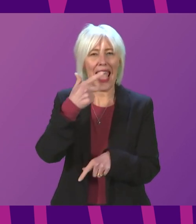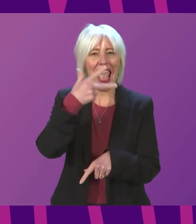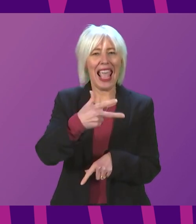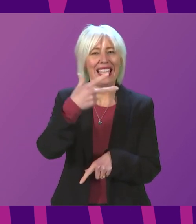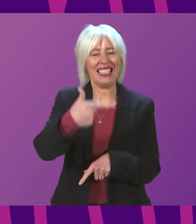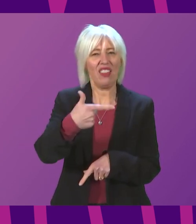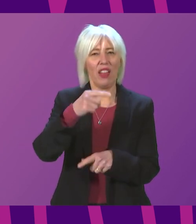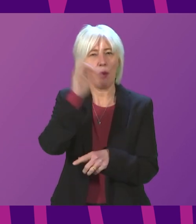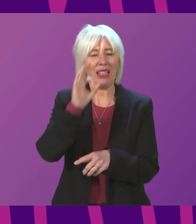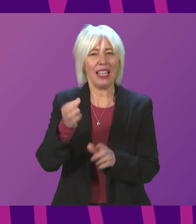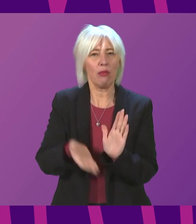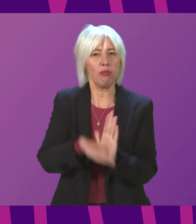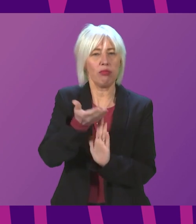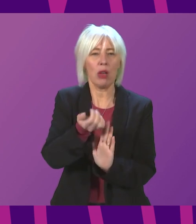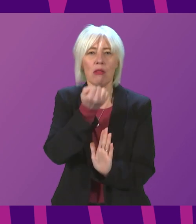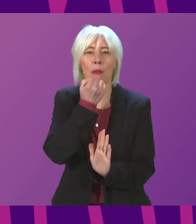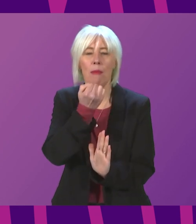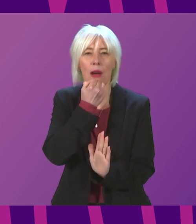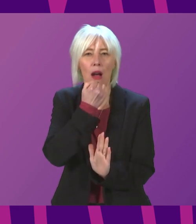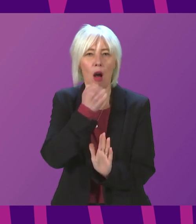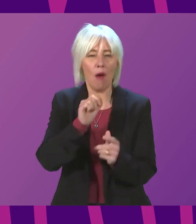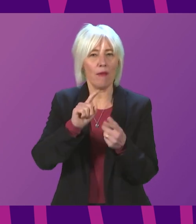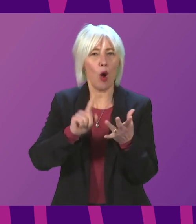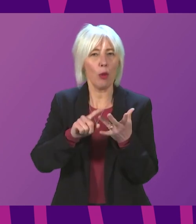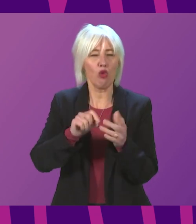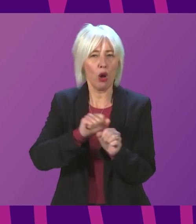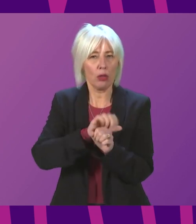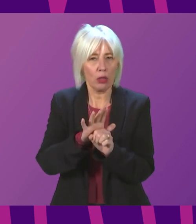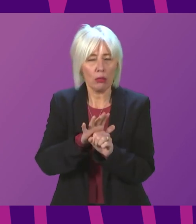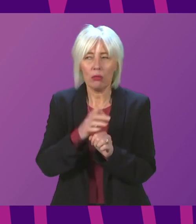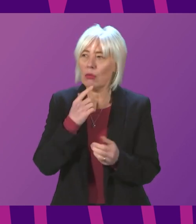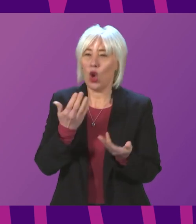in the number of recorded cases of omicron. Today, we see the fact, published by the Office